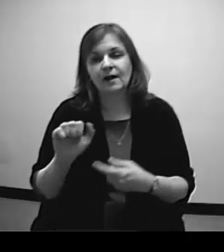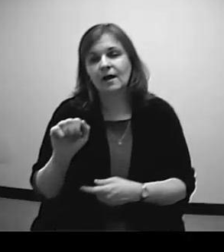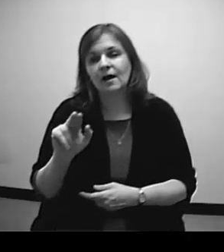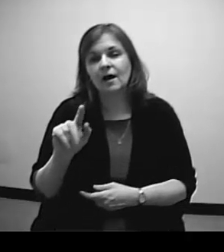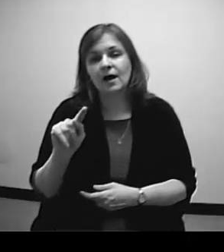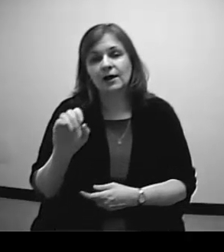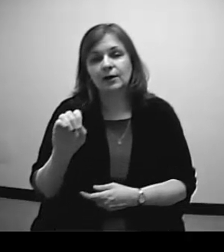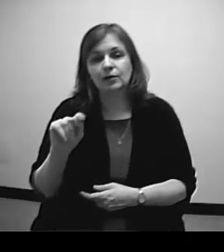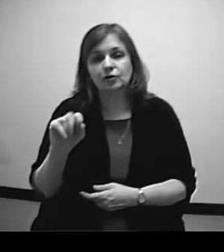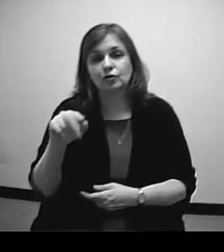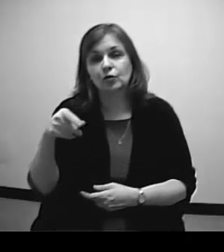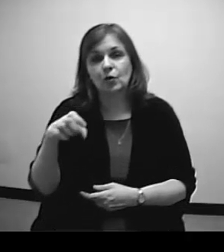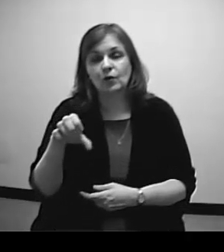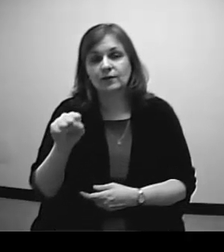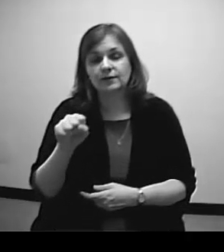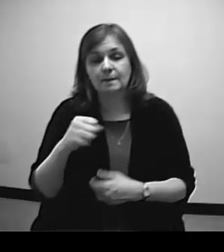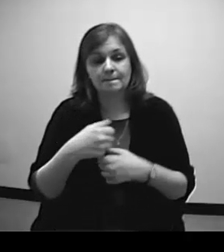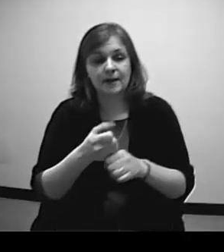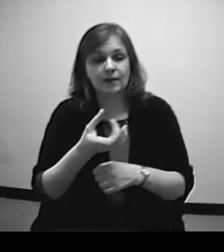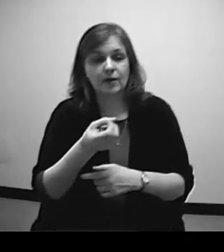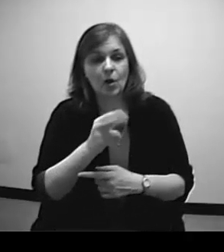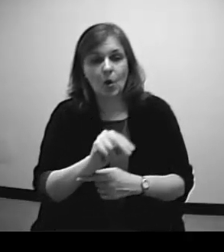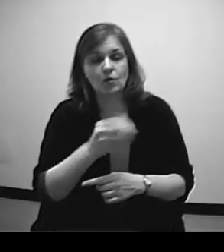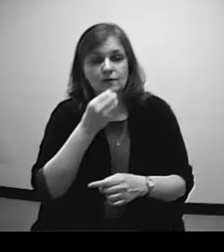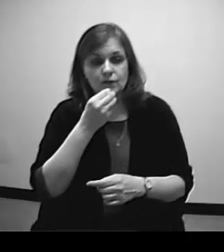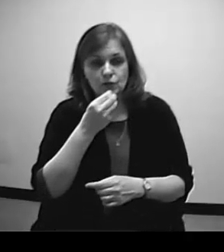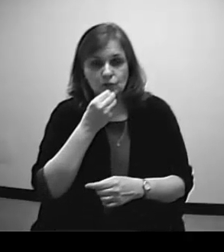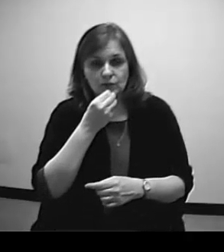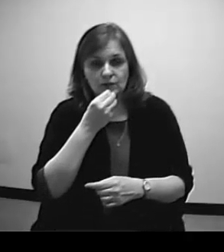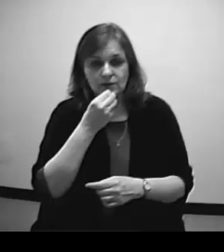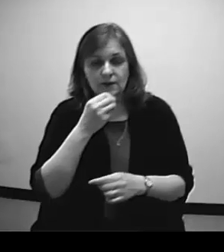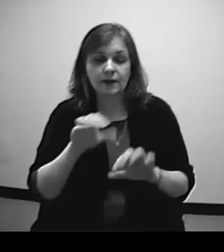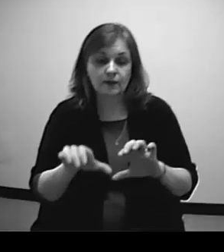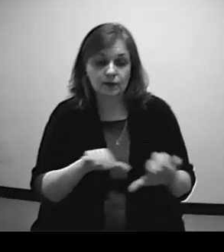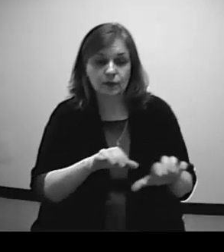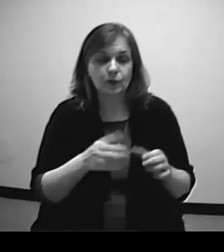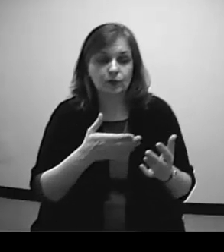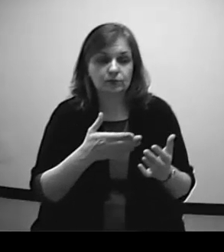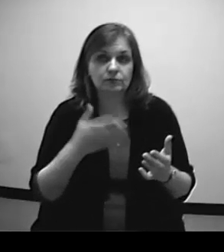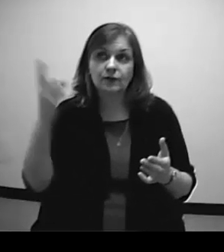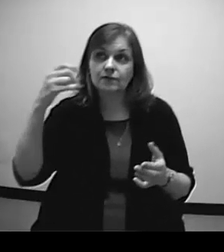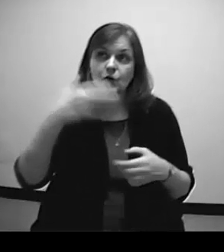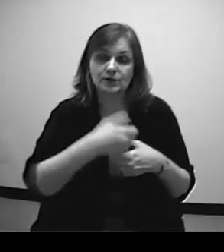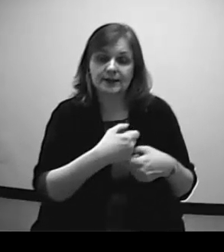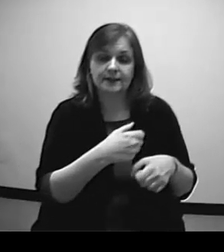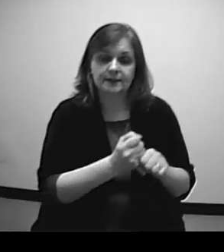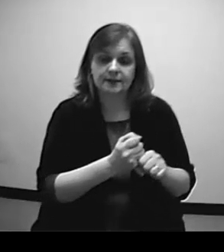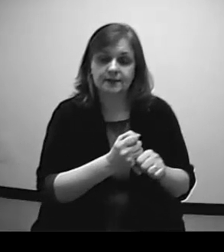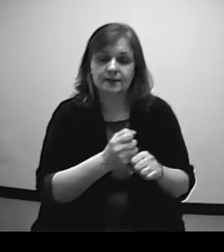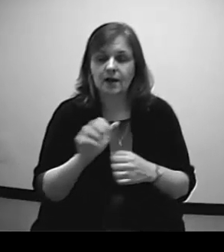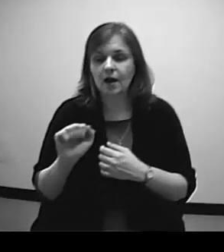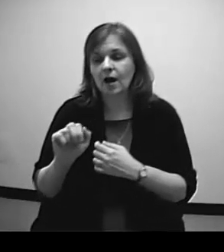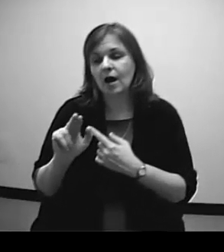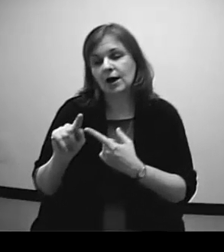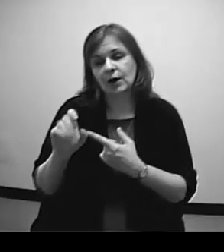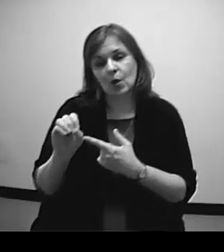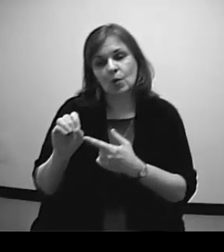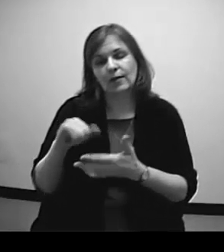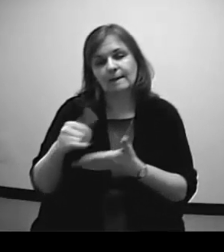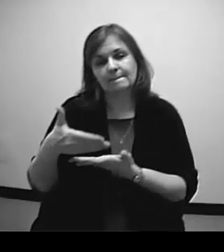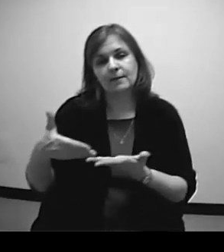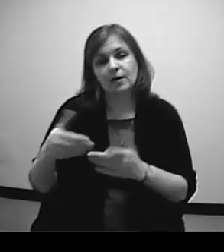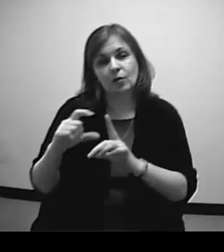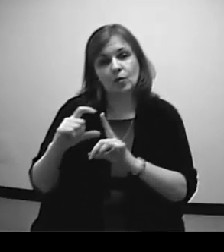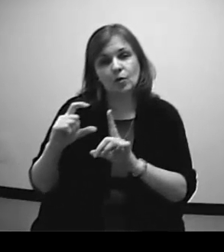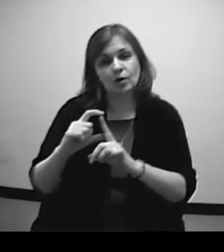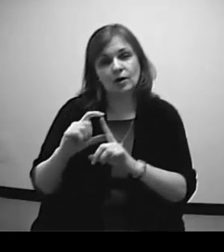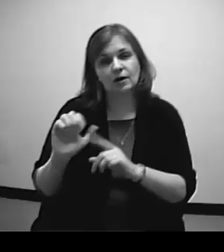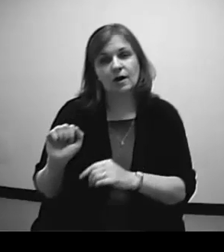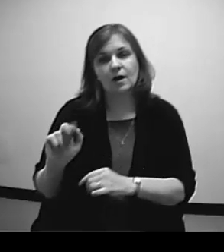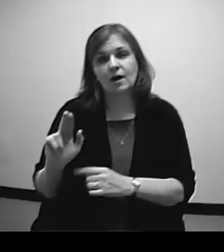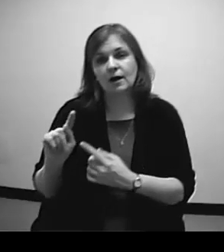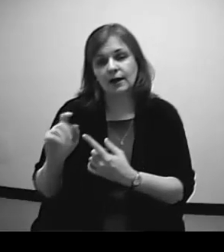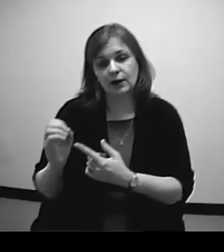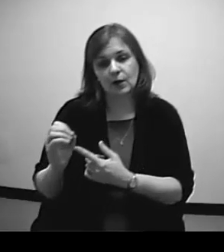Autottrophs are the organisms that will make their own food - or go through photosynthesis.